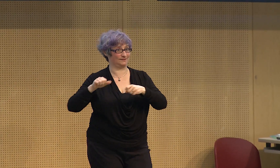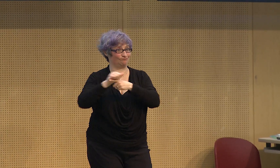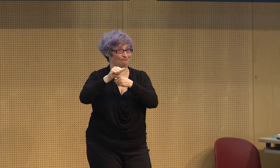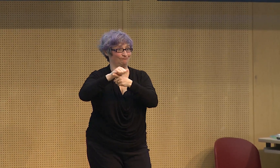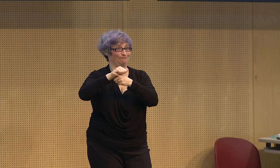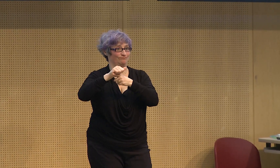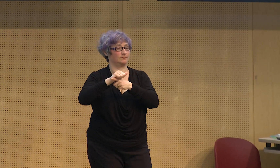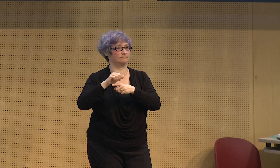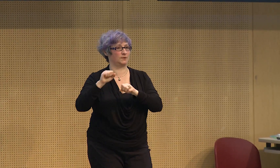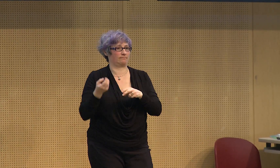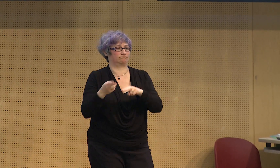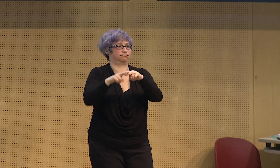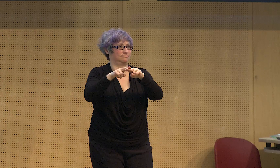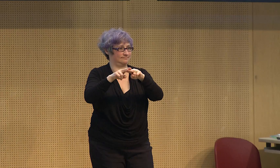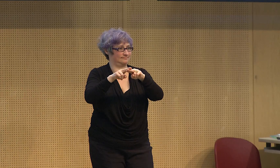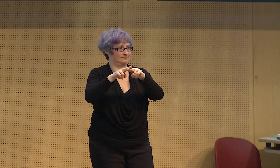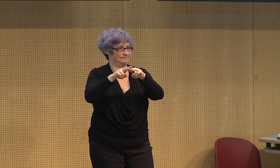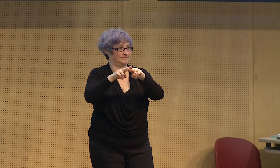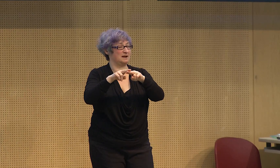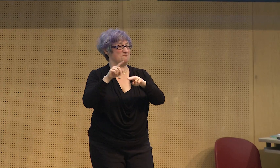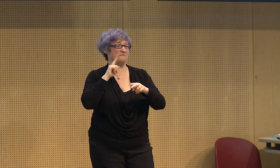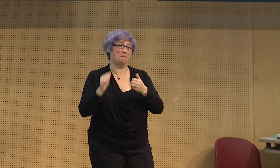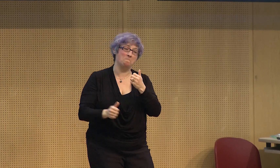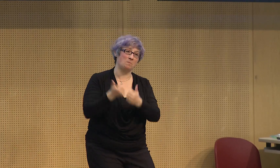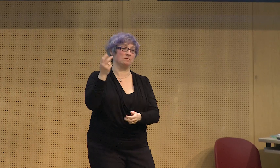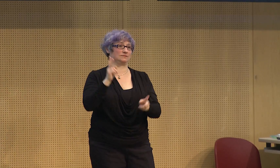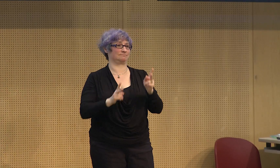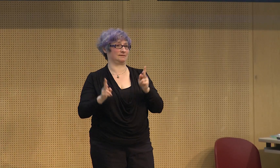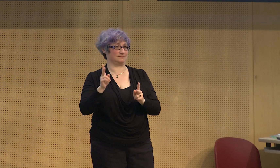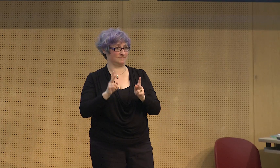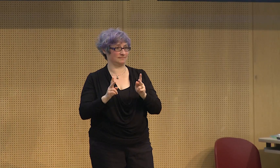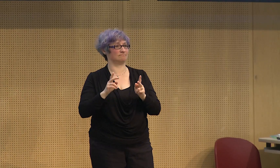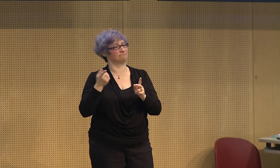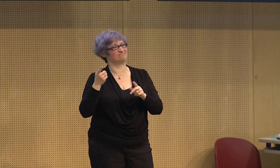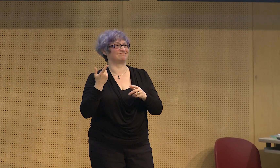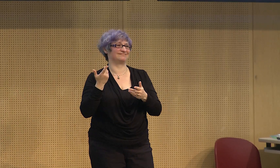So, parallel individuazation is representation